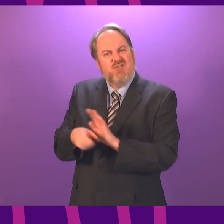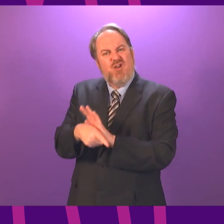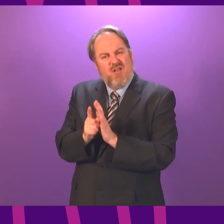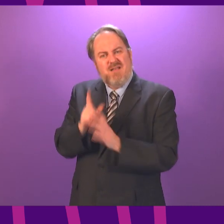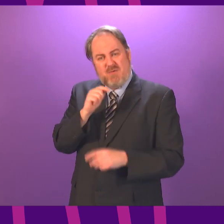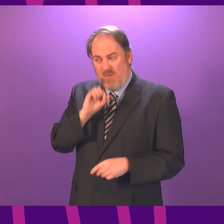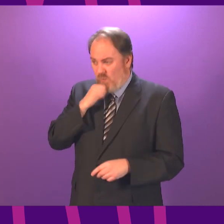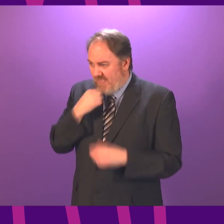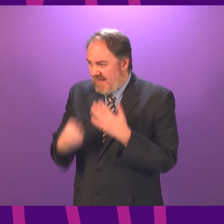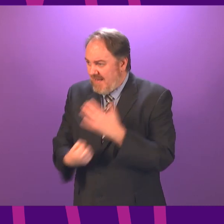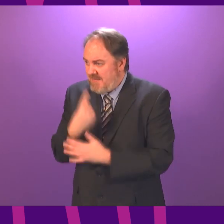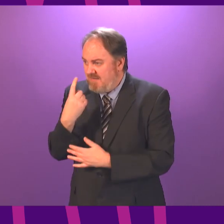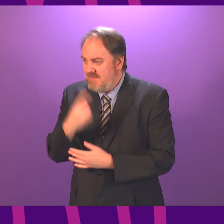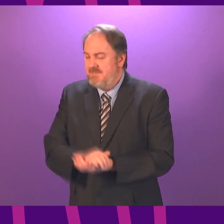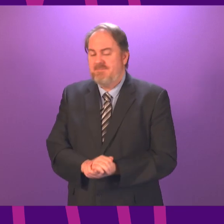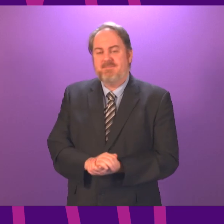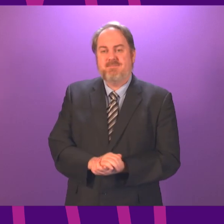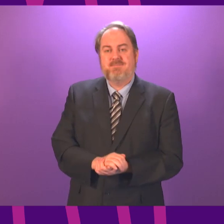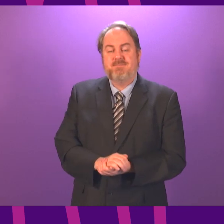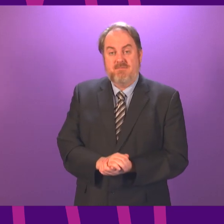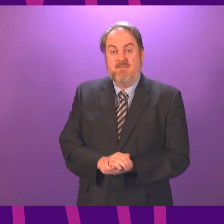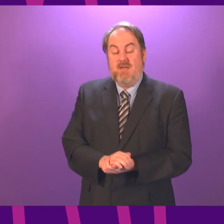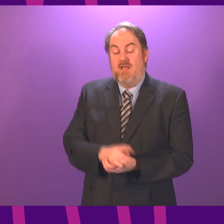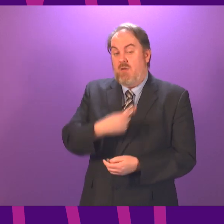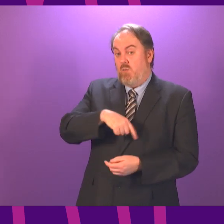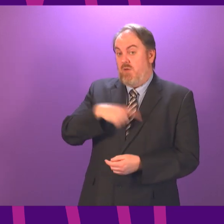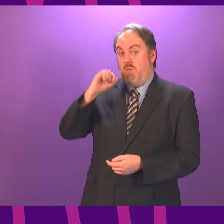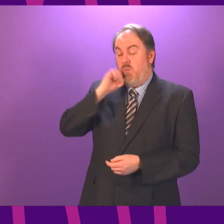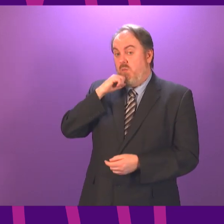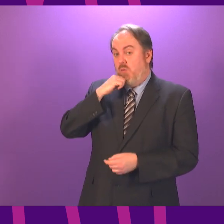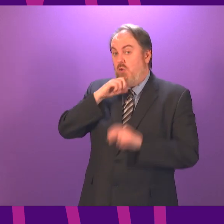The First Minister (Nicola Sturgeon): We will consider whether we need to take further